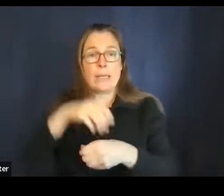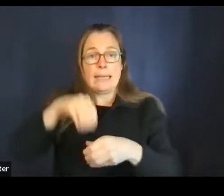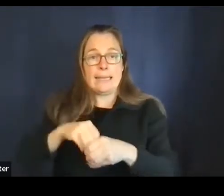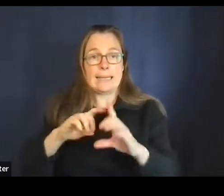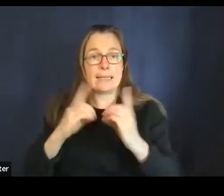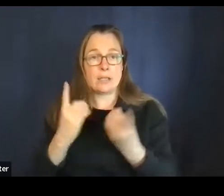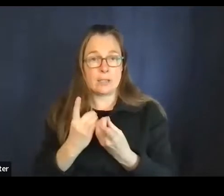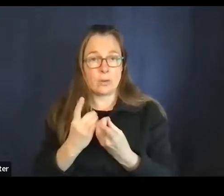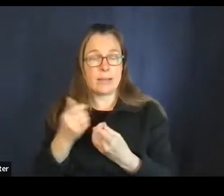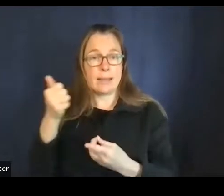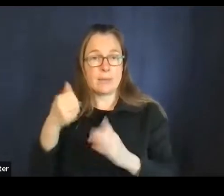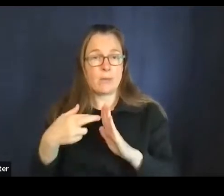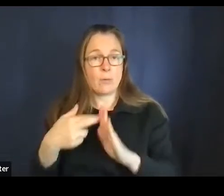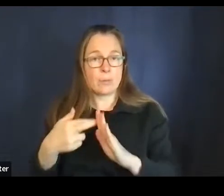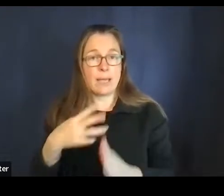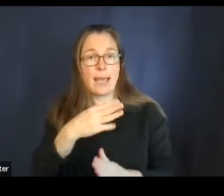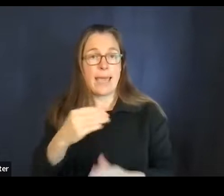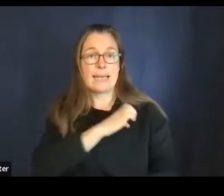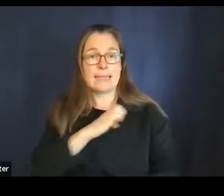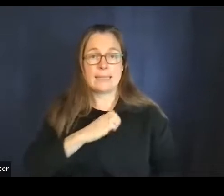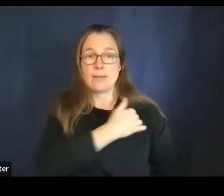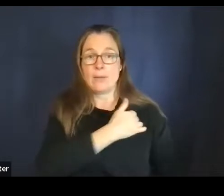and an executive mayor who will be elected citywide.